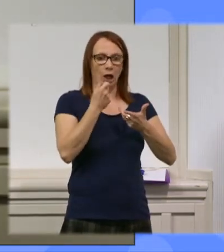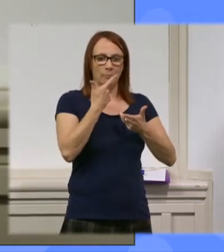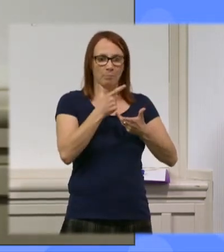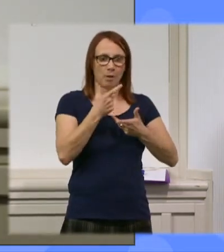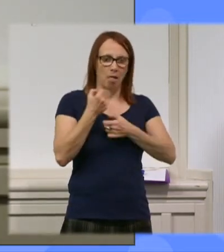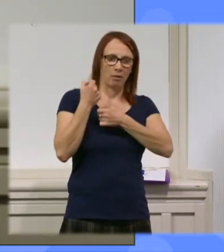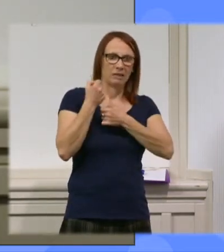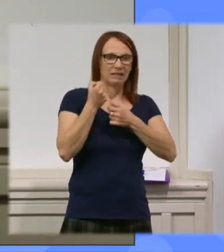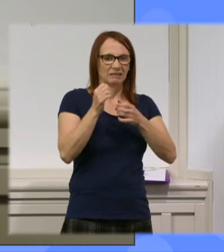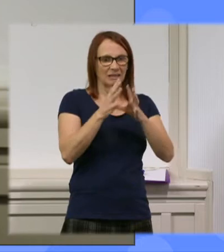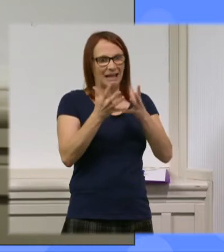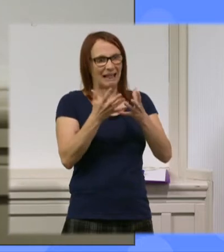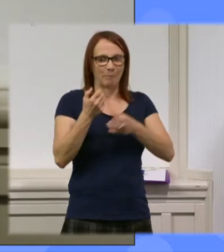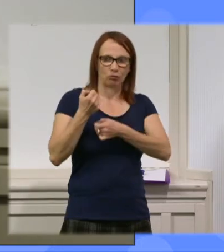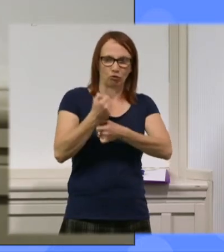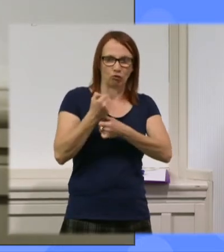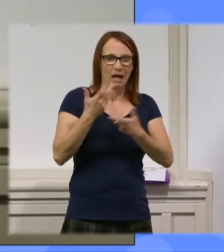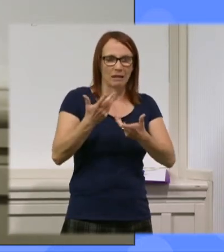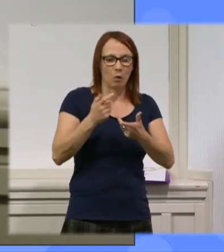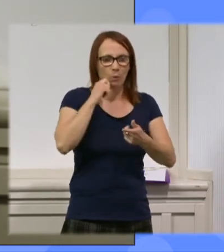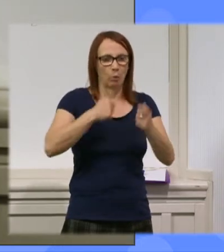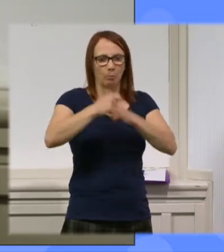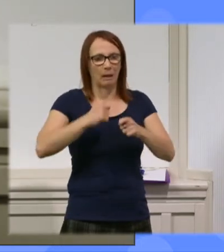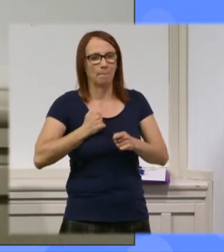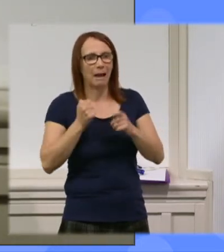something about this we have to plan to relocate all those homes and businesses